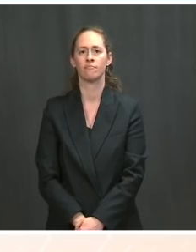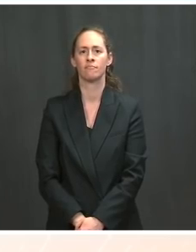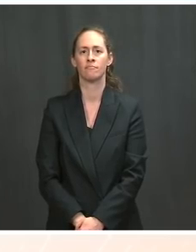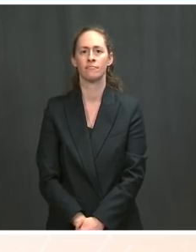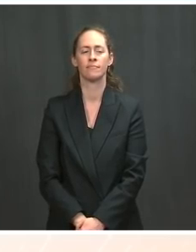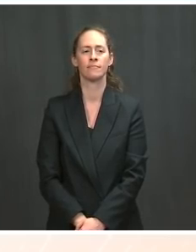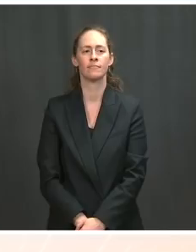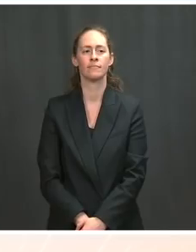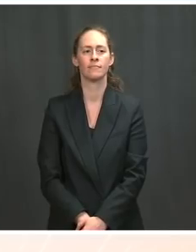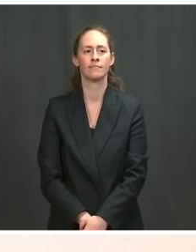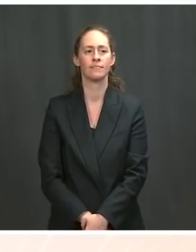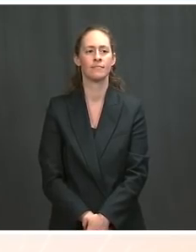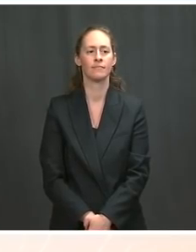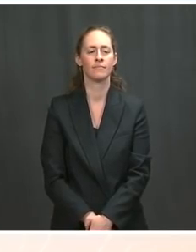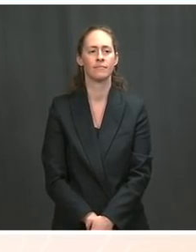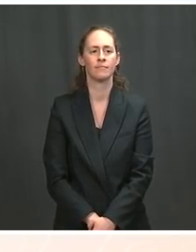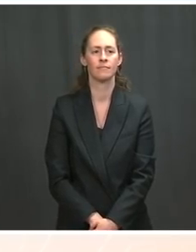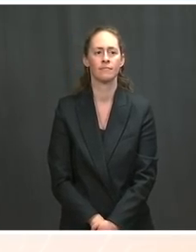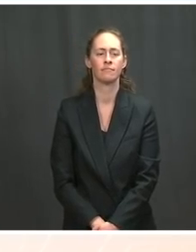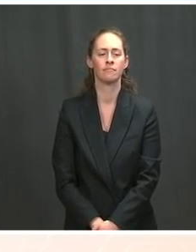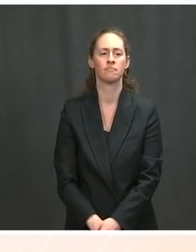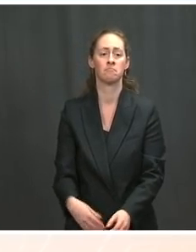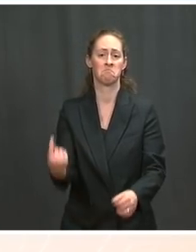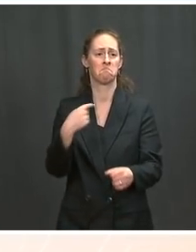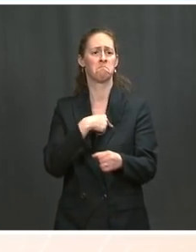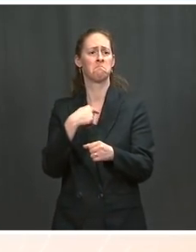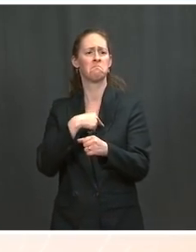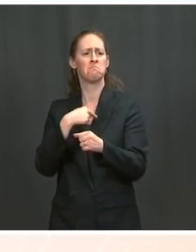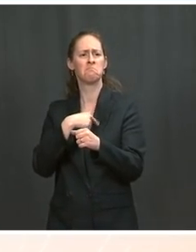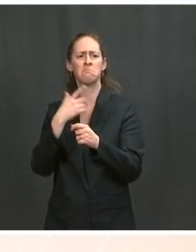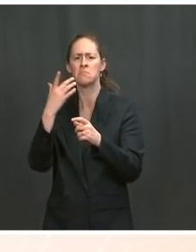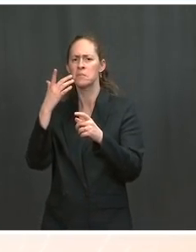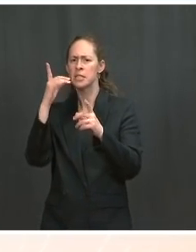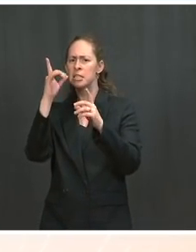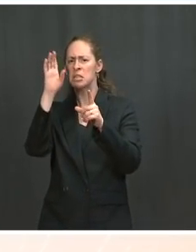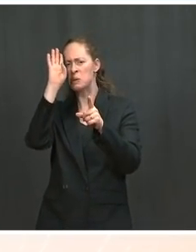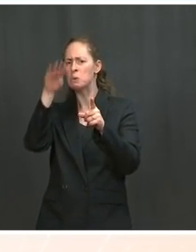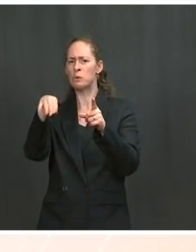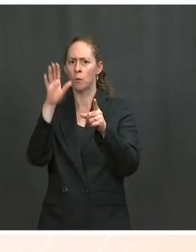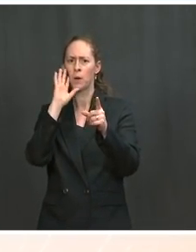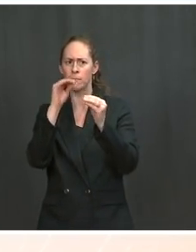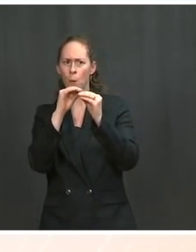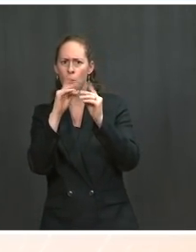Ms. Psaki: Well, I do expect -- I know there's a lot of interest in this. I do expect we'll have more in the coming weeks